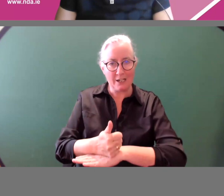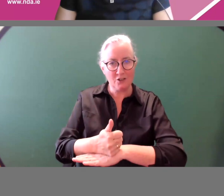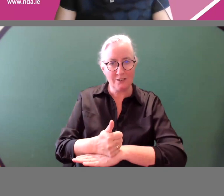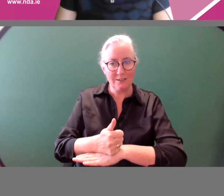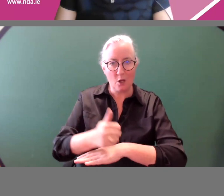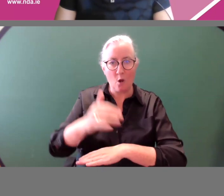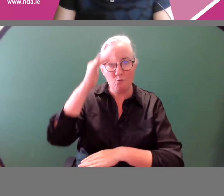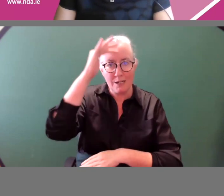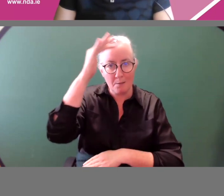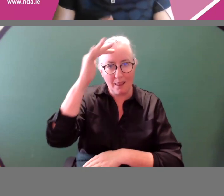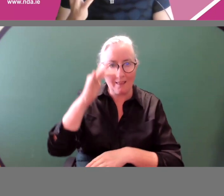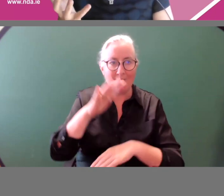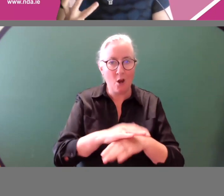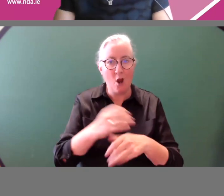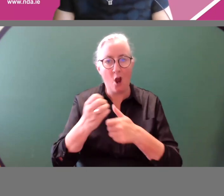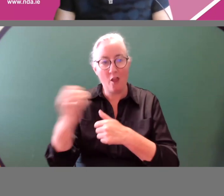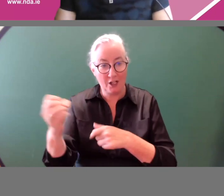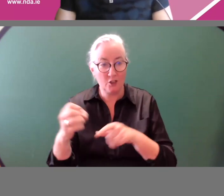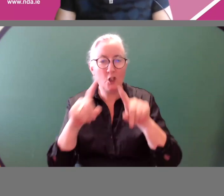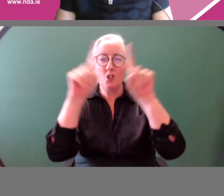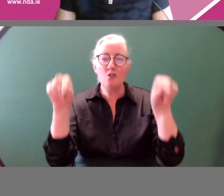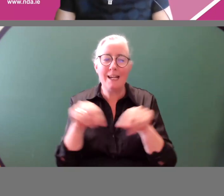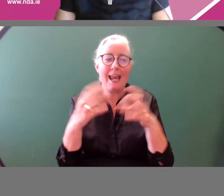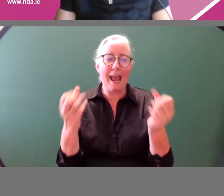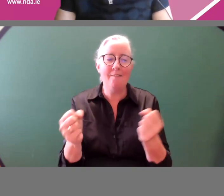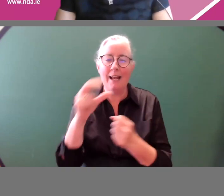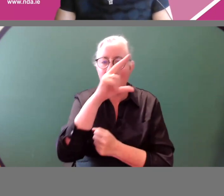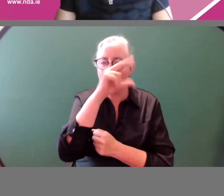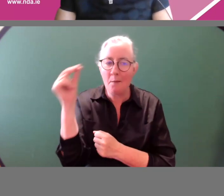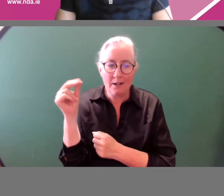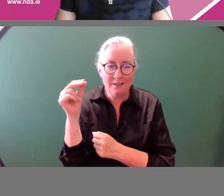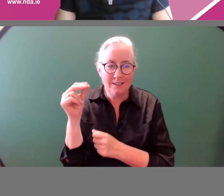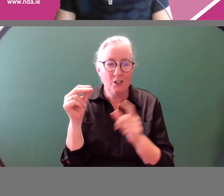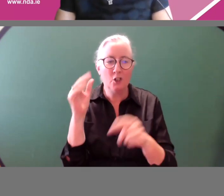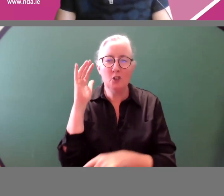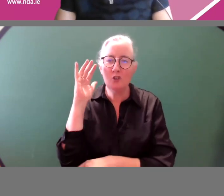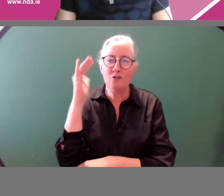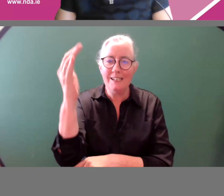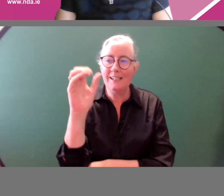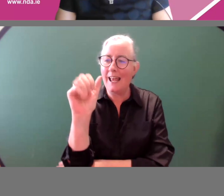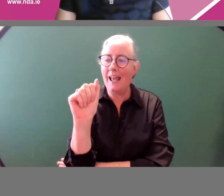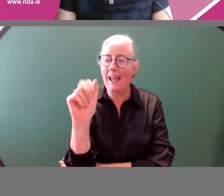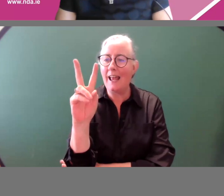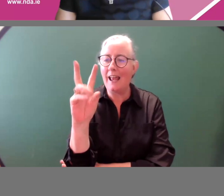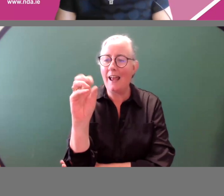the others. On screen I have an example of Beyond the Trees in Avondale which won the RIAI Universal